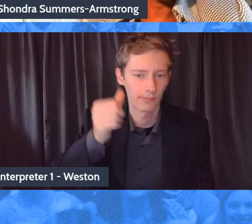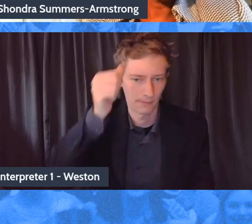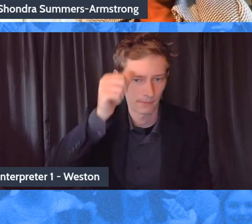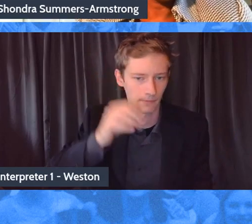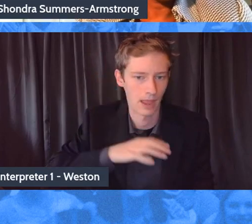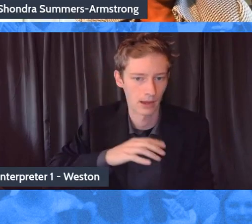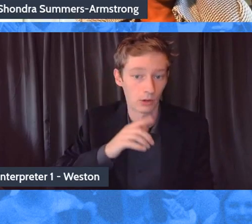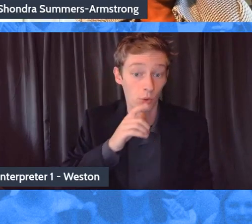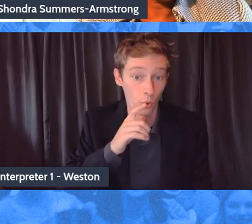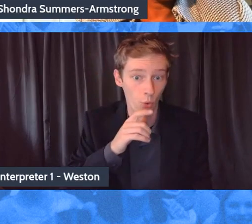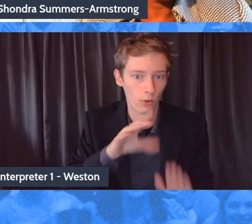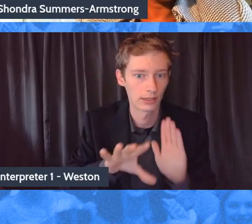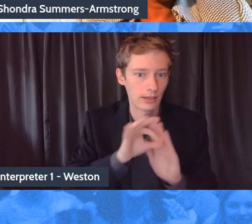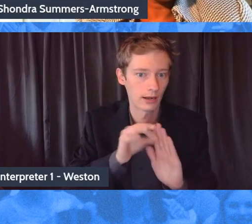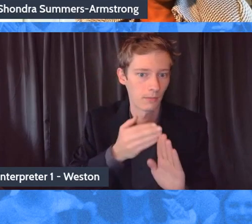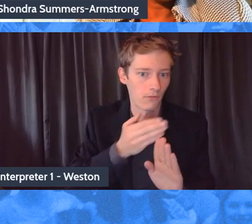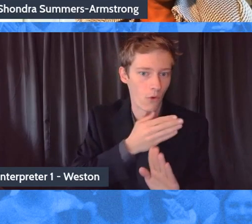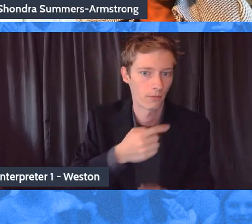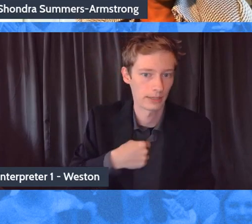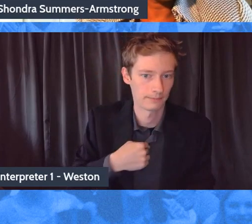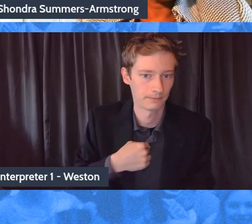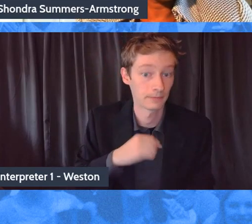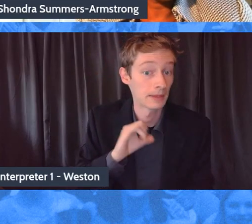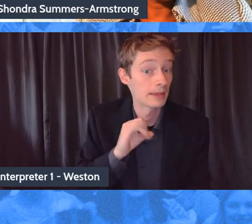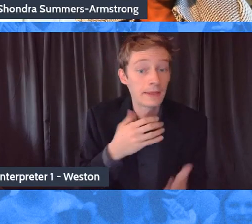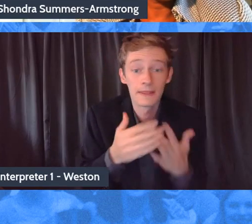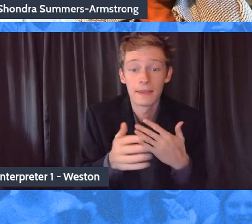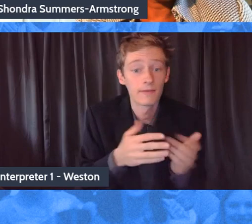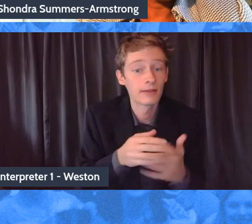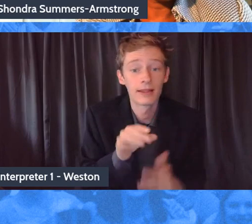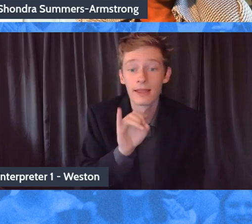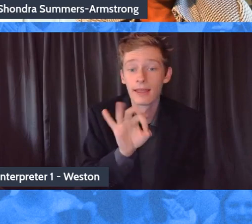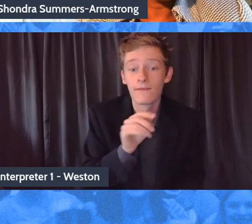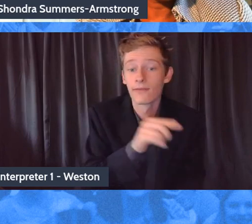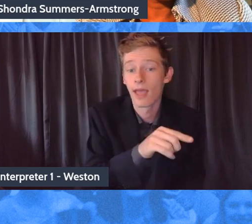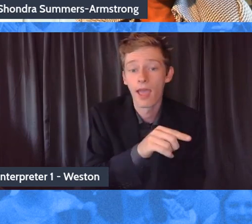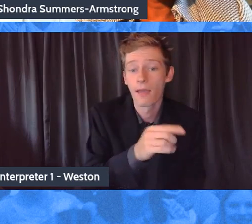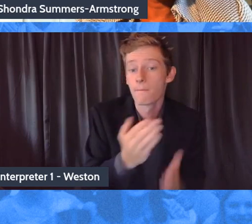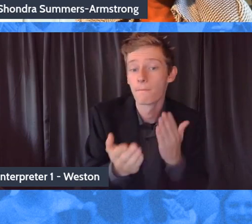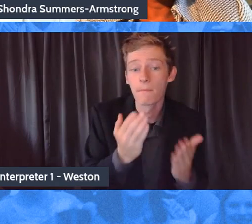even if they had brought it up, I don't know that they would have done a whole lot more